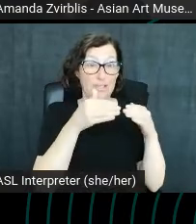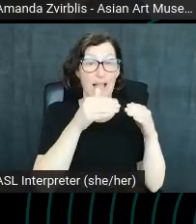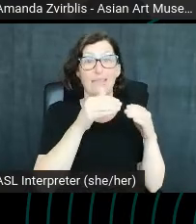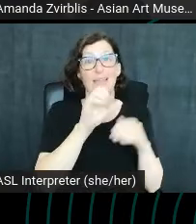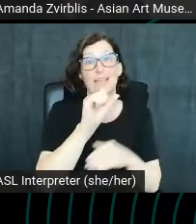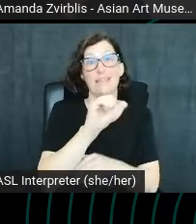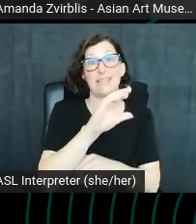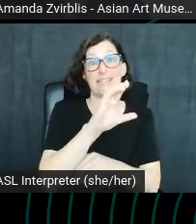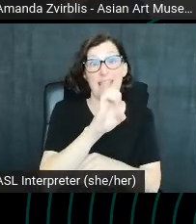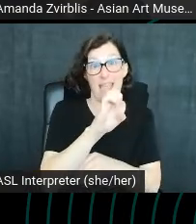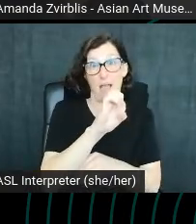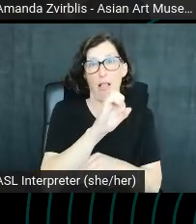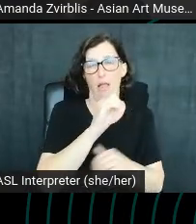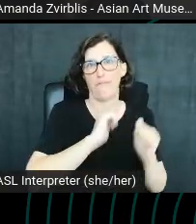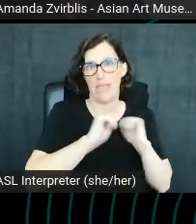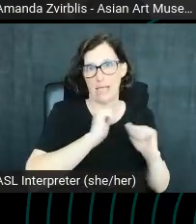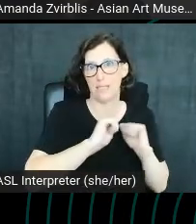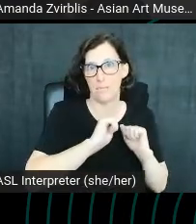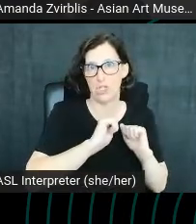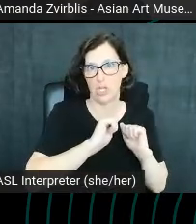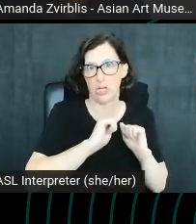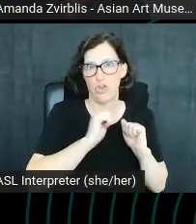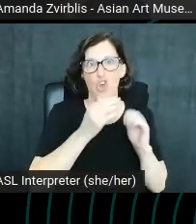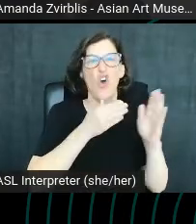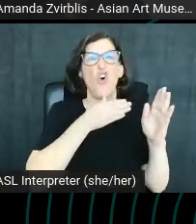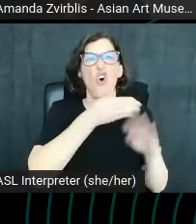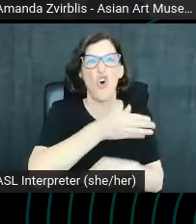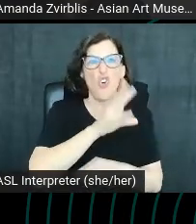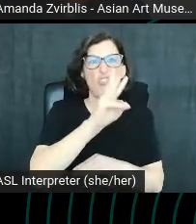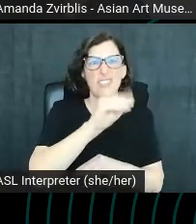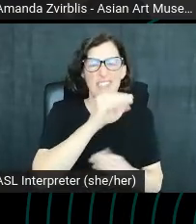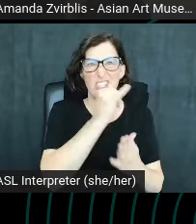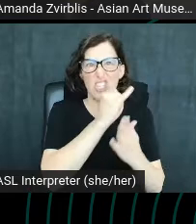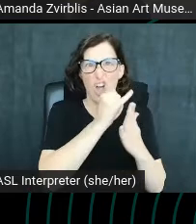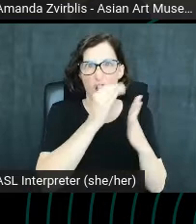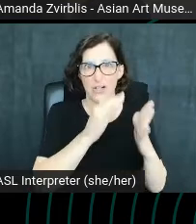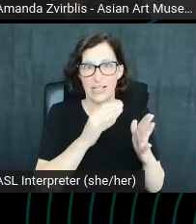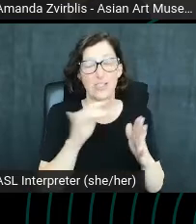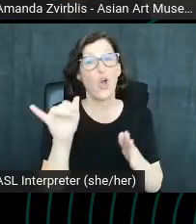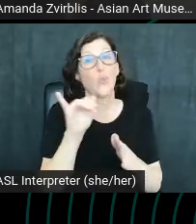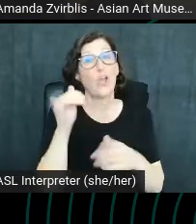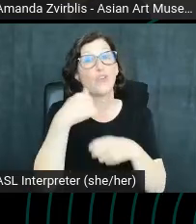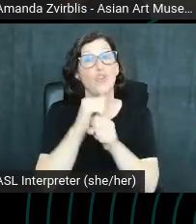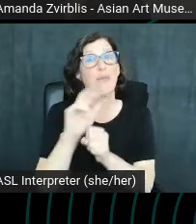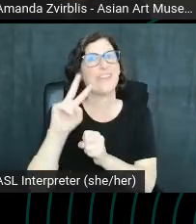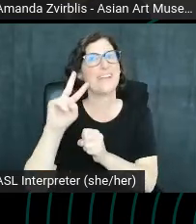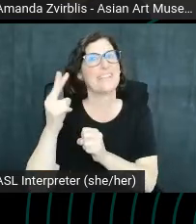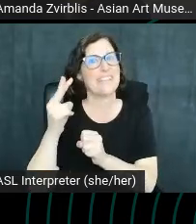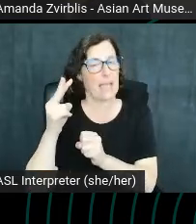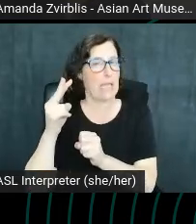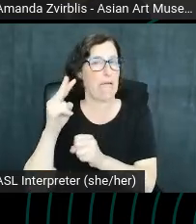The key messaging point was over 60 artists. But we also created a second version of that five second ad